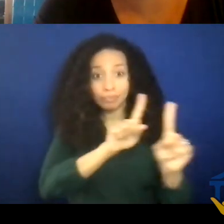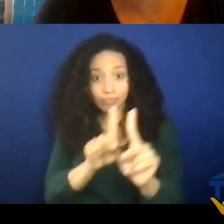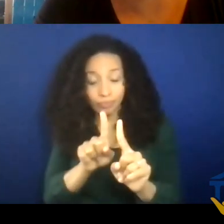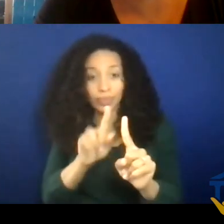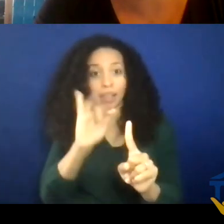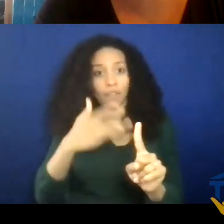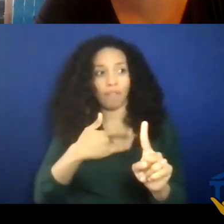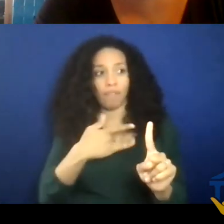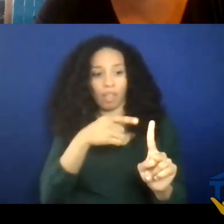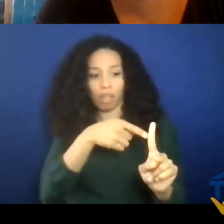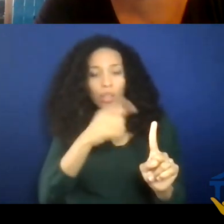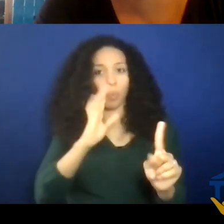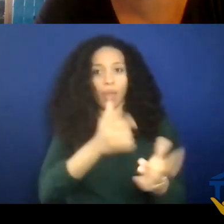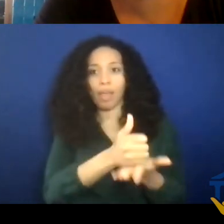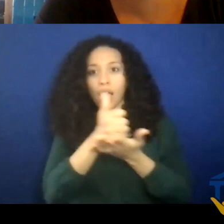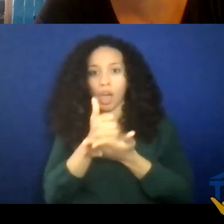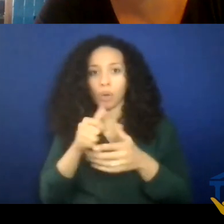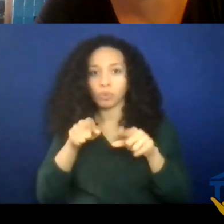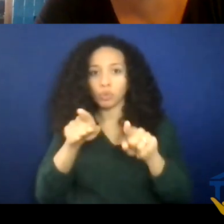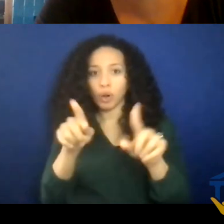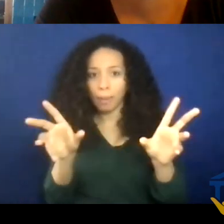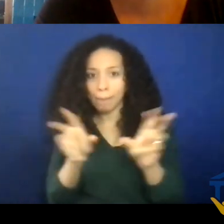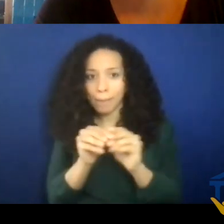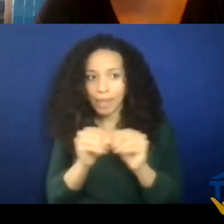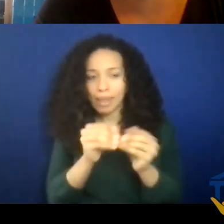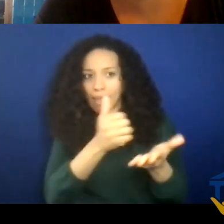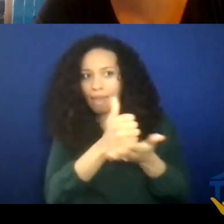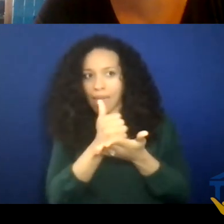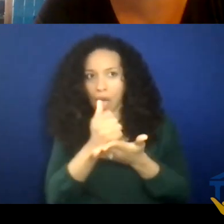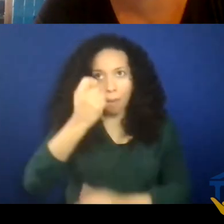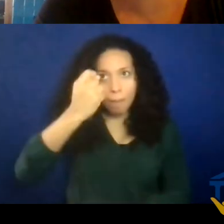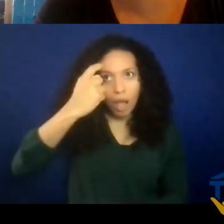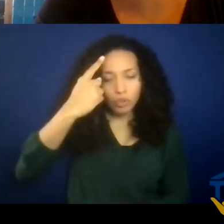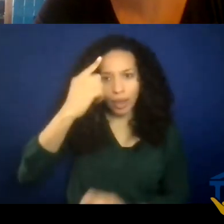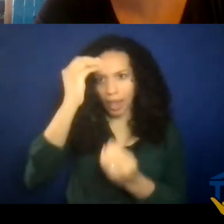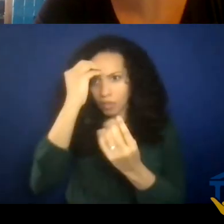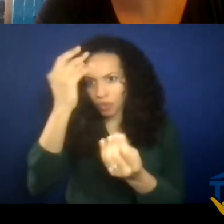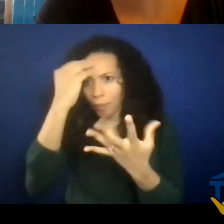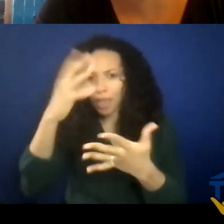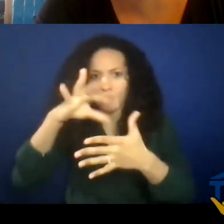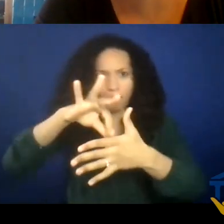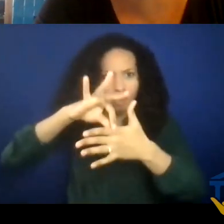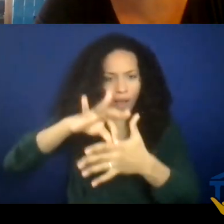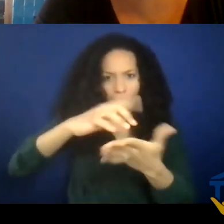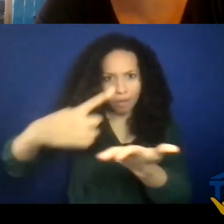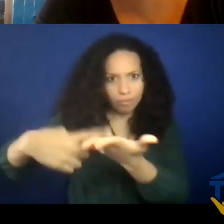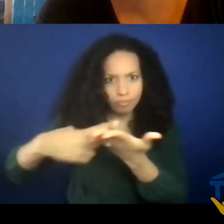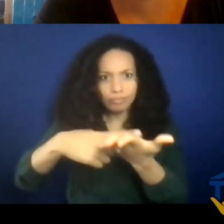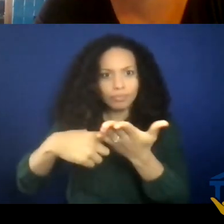to understand the content and to advocate for your child.